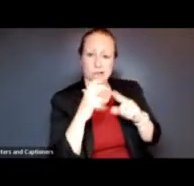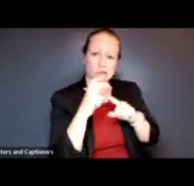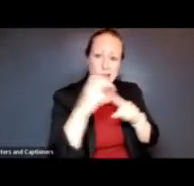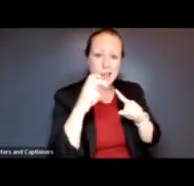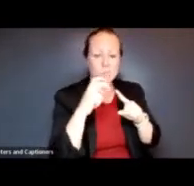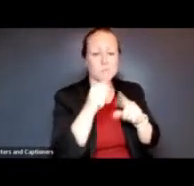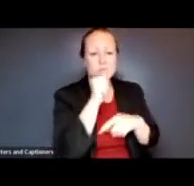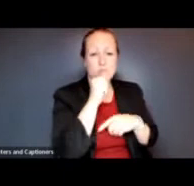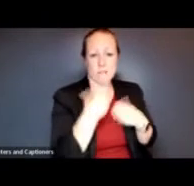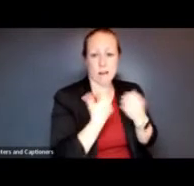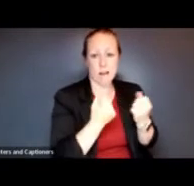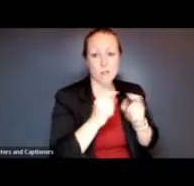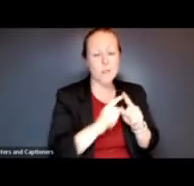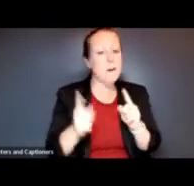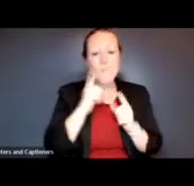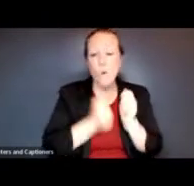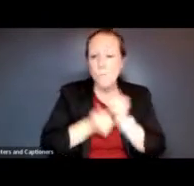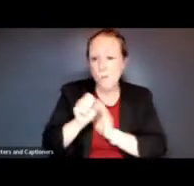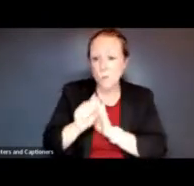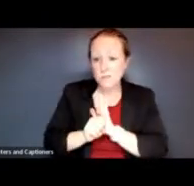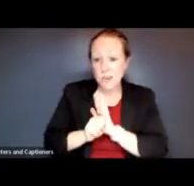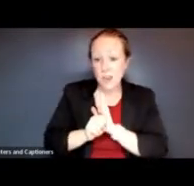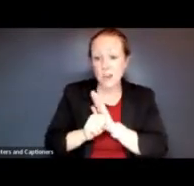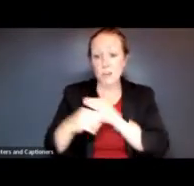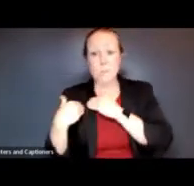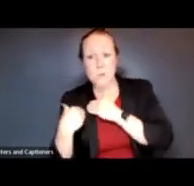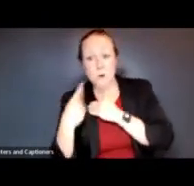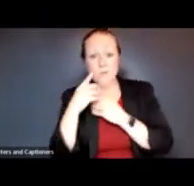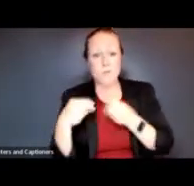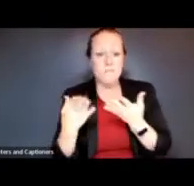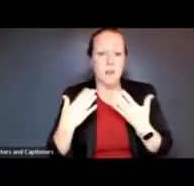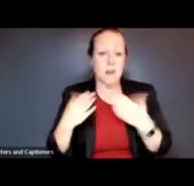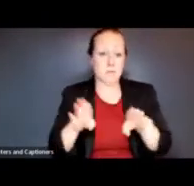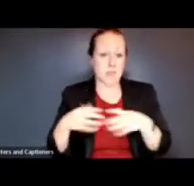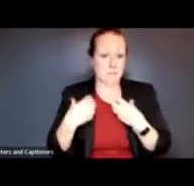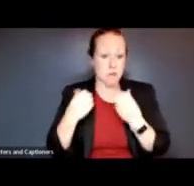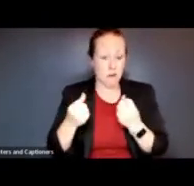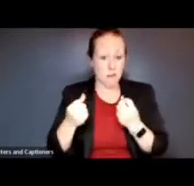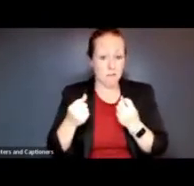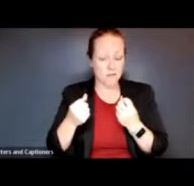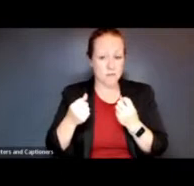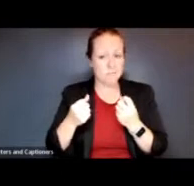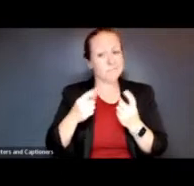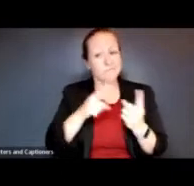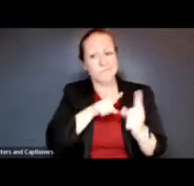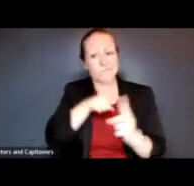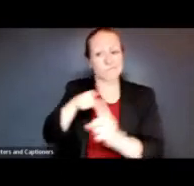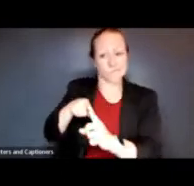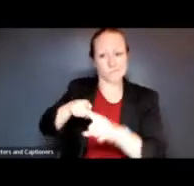responsibility for providing behavioral health services and supports, falls to the state behavioral health system. So